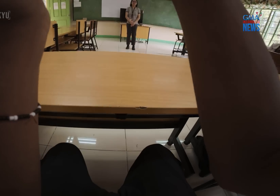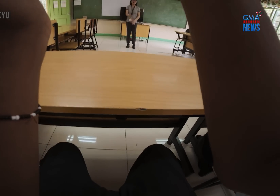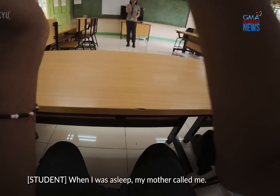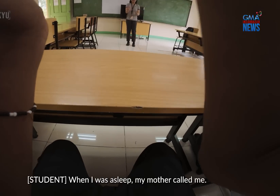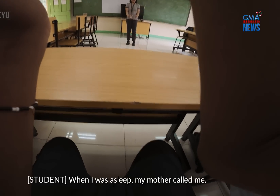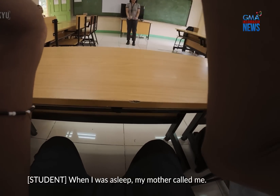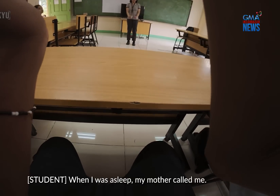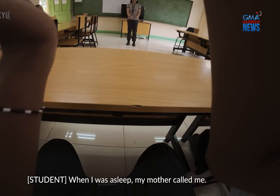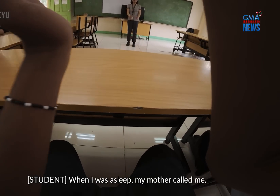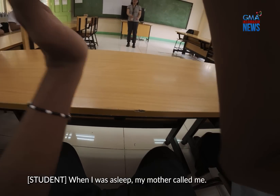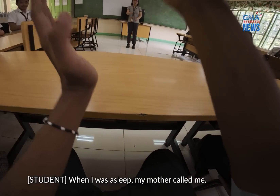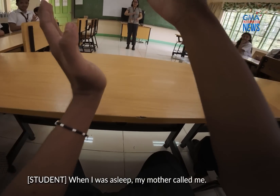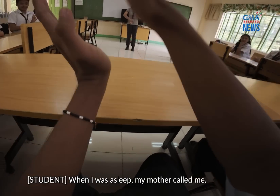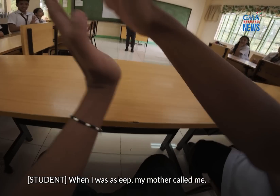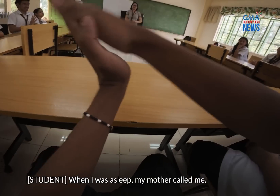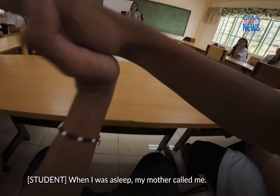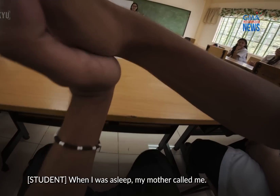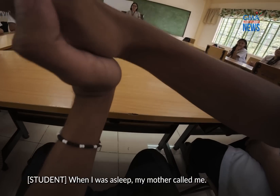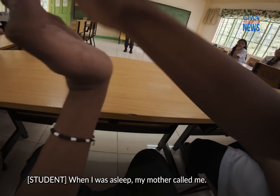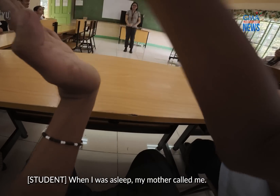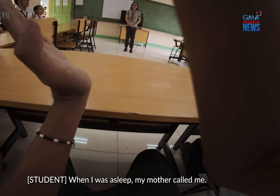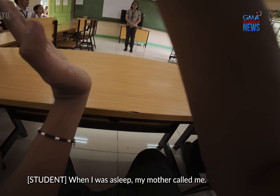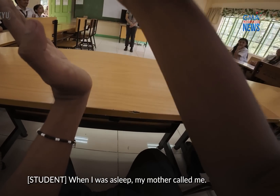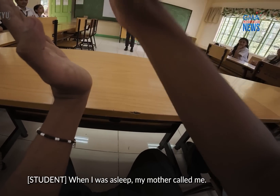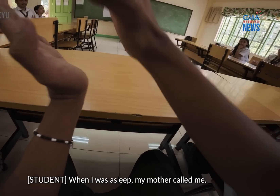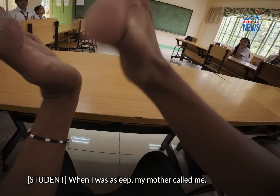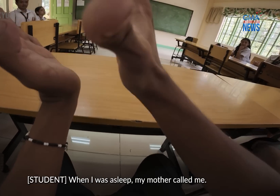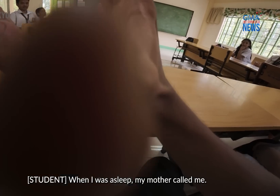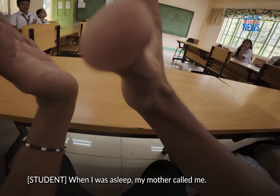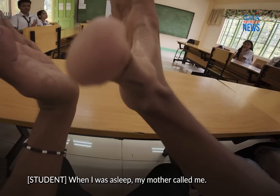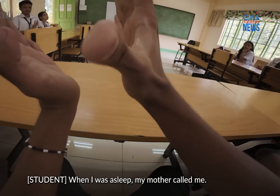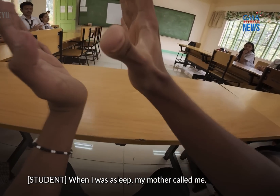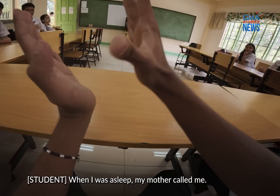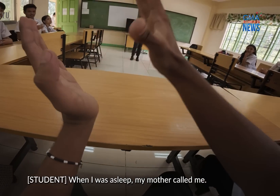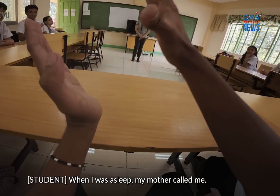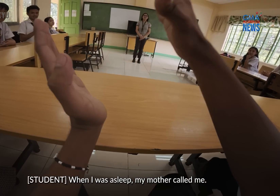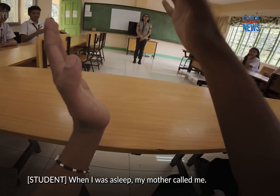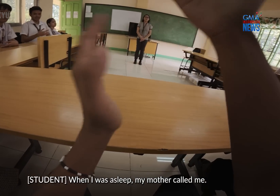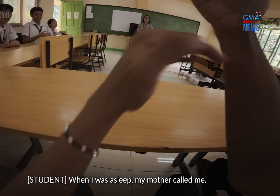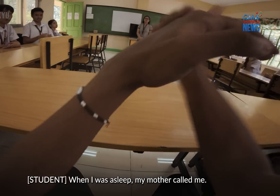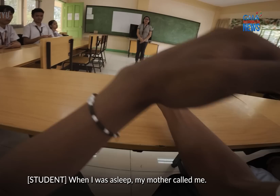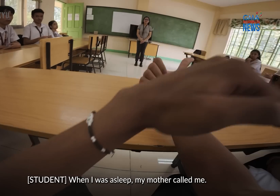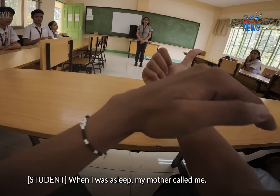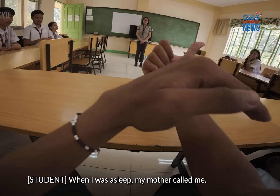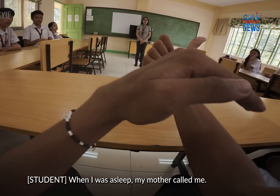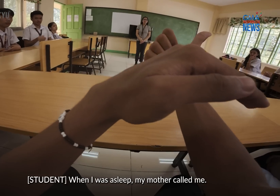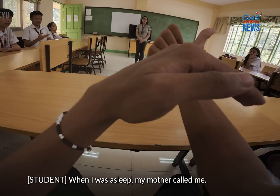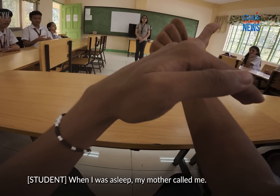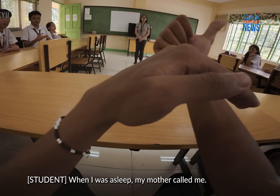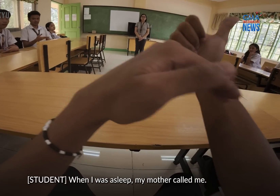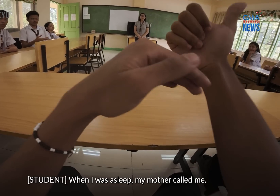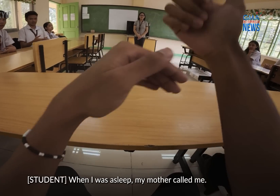Does anyone here want to share about their struggle as a deaf person? Who wants to answer?